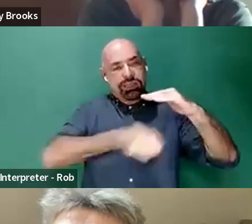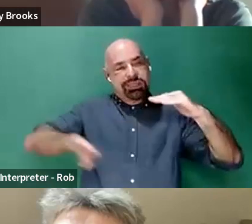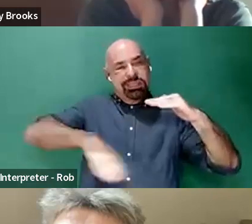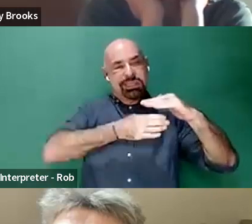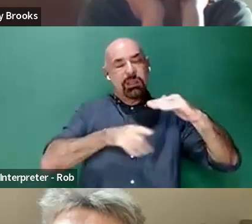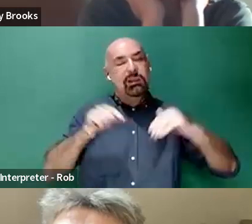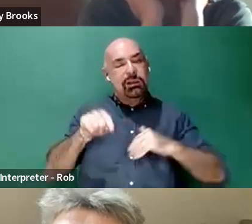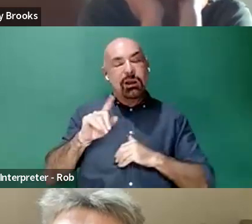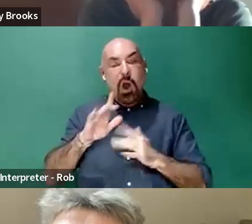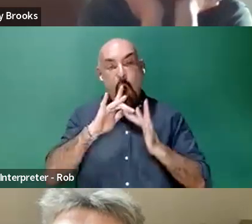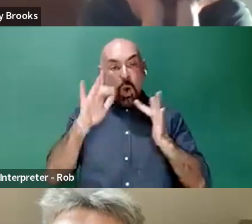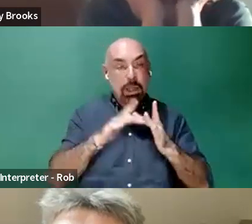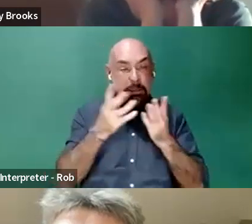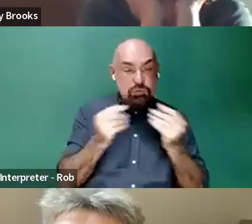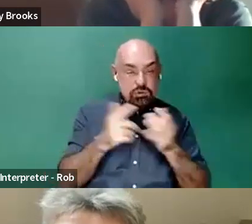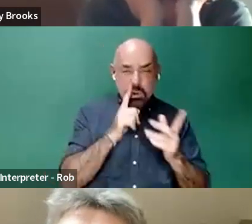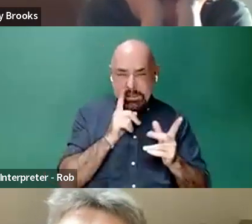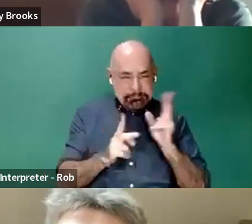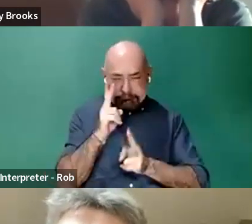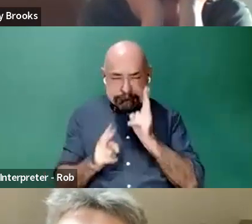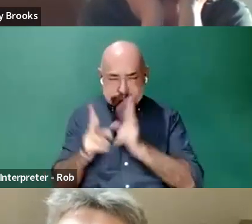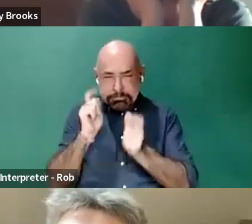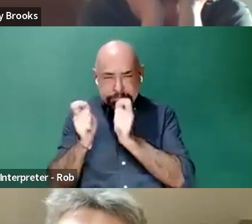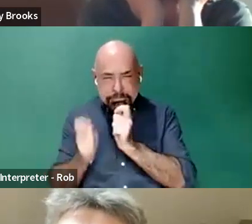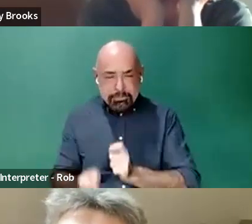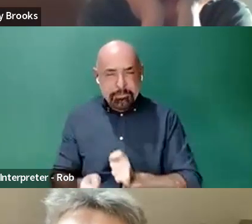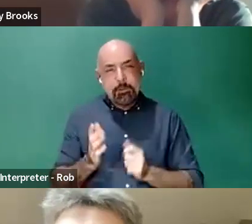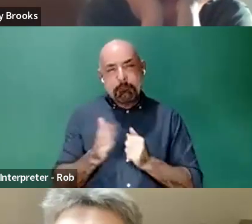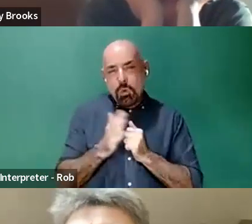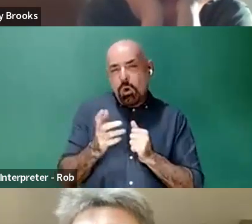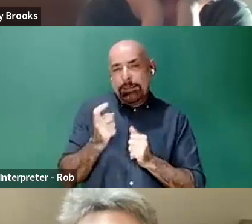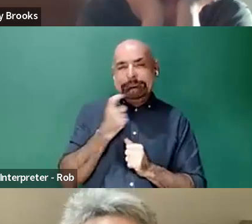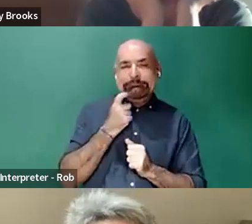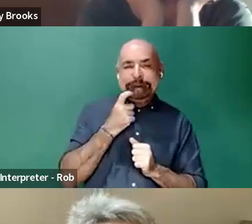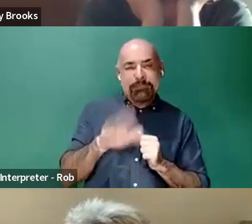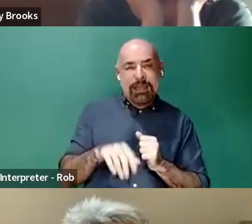we're able to go in and edit it much more efficiently than when the traditional